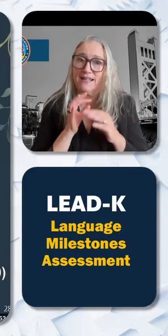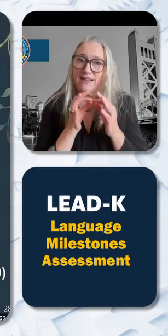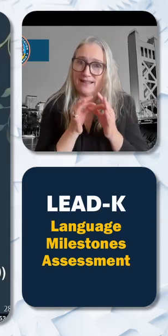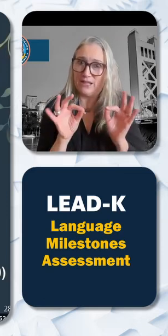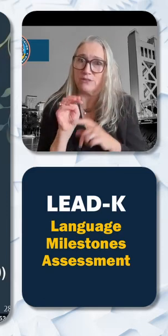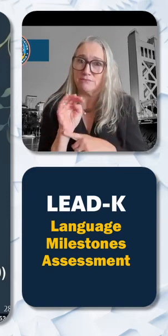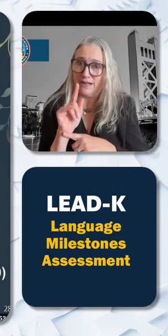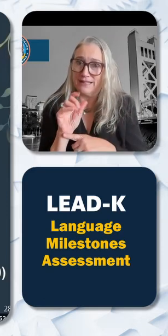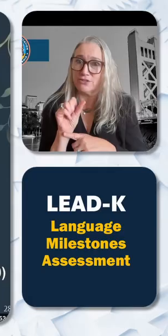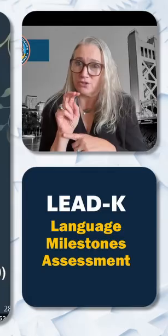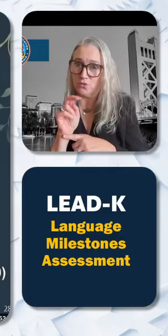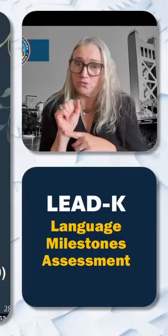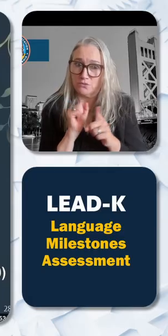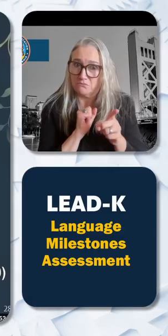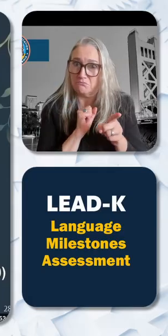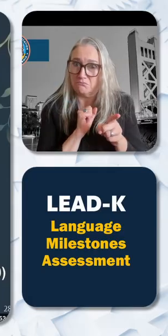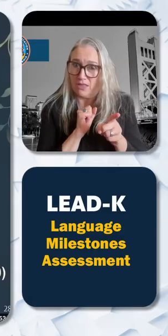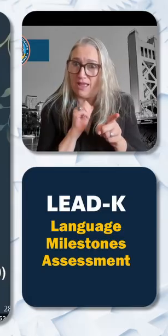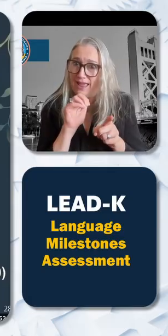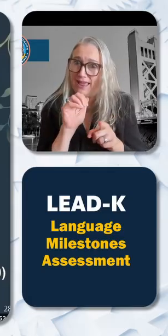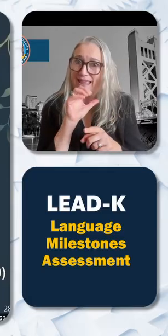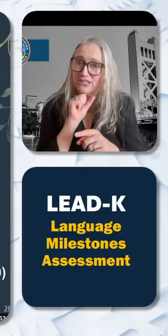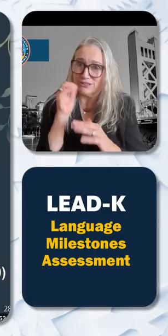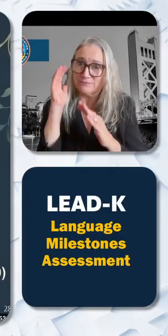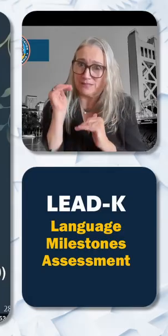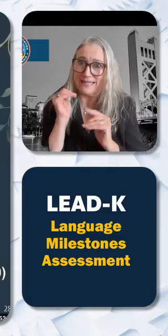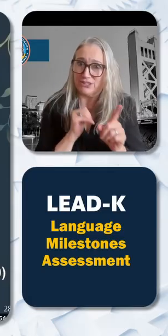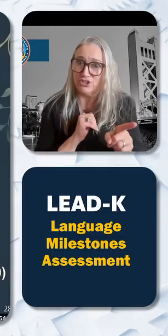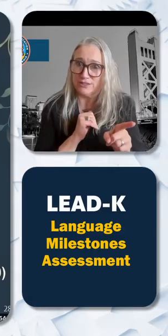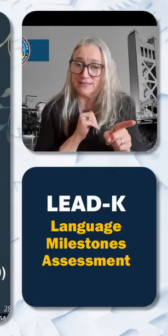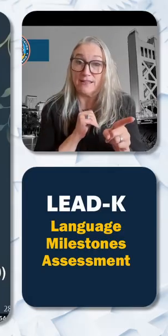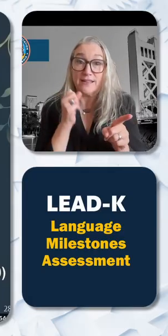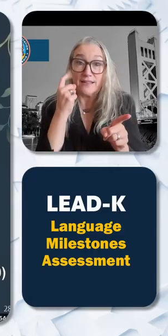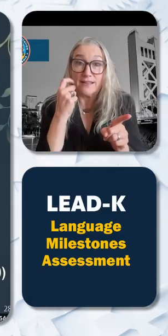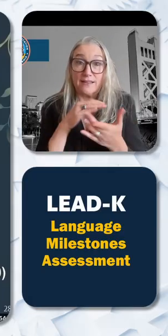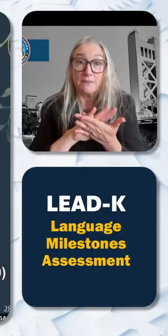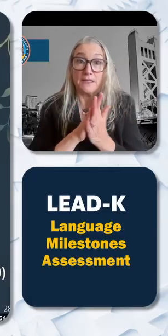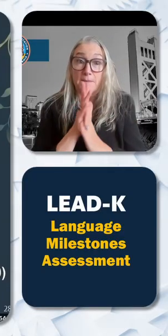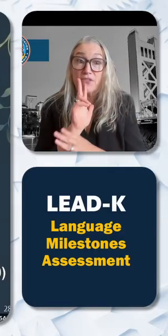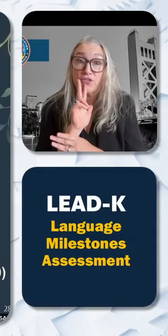well, really more 3 years, so 36 months. They were meeting language milestones.